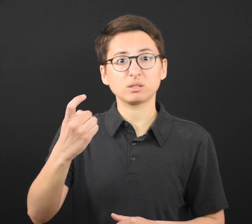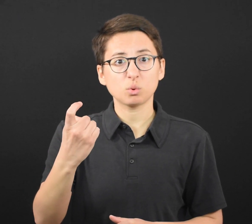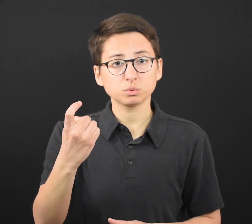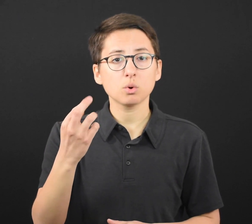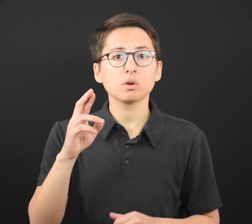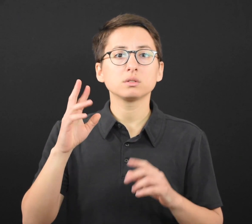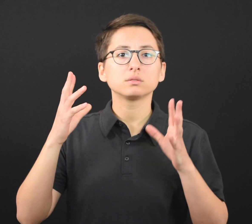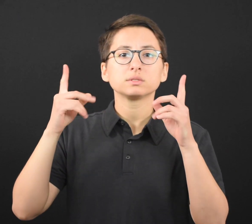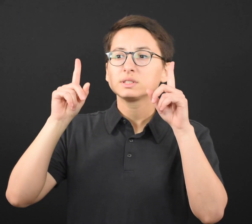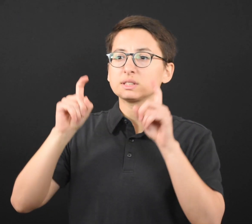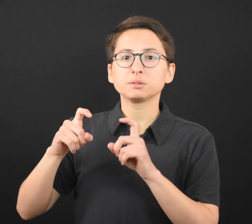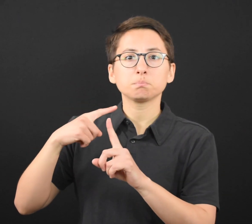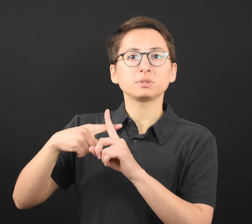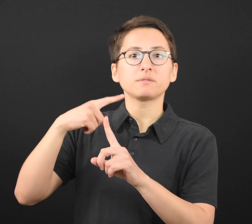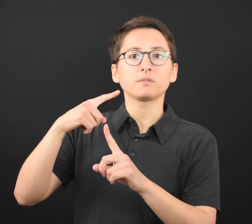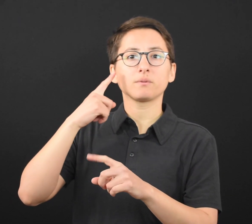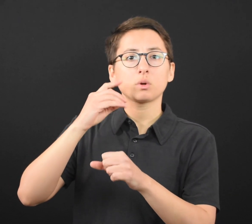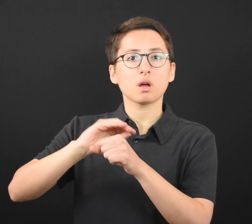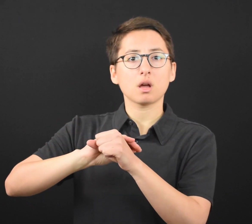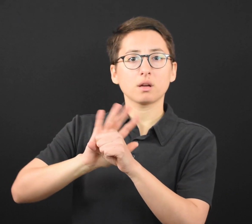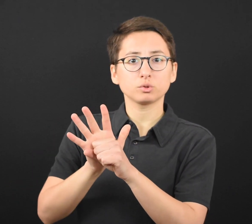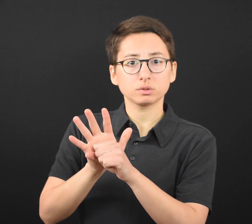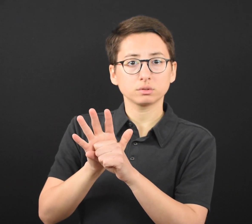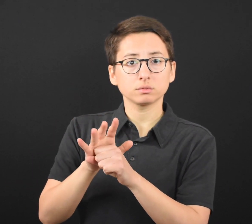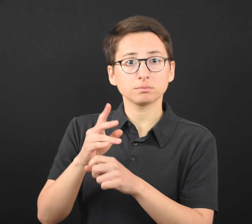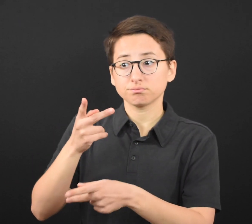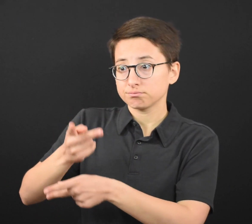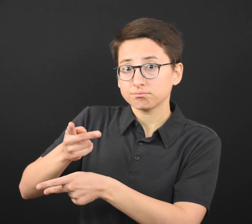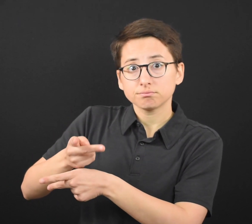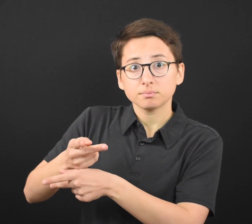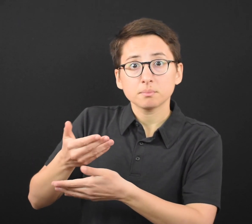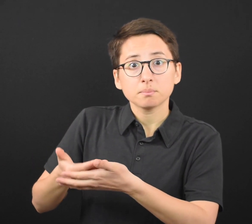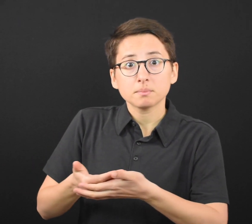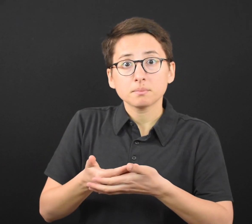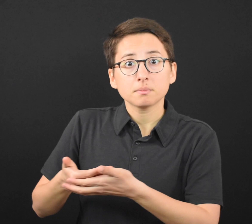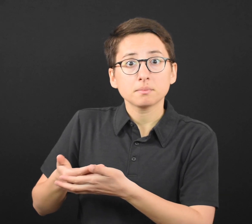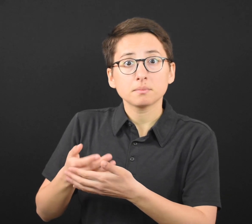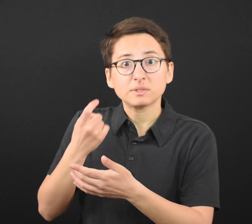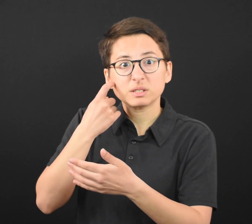Caring for your newborn at home if you are diagnosed with or test positive for COVID-19.